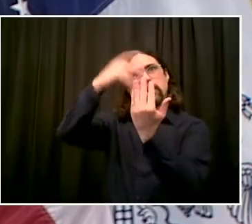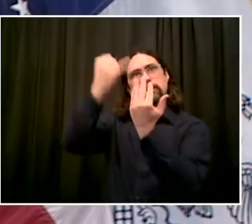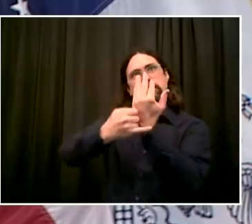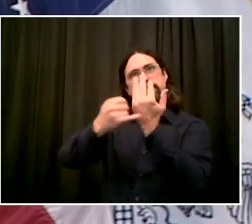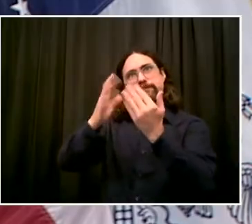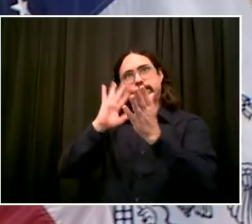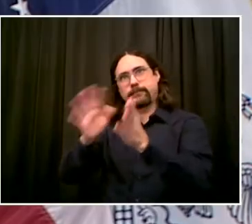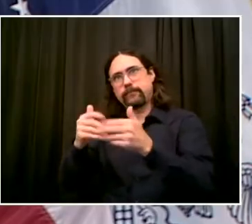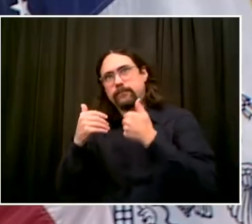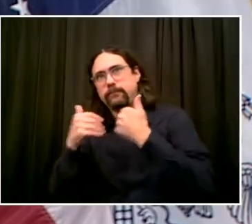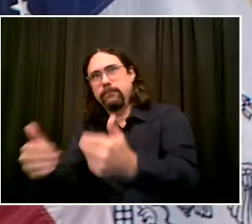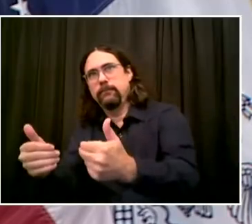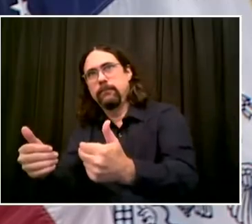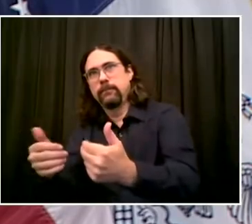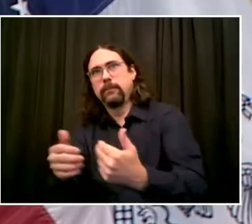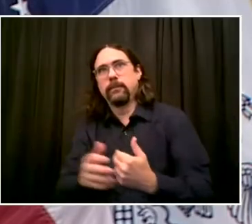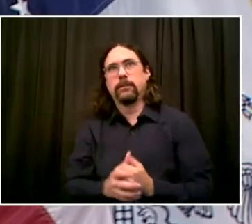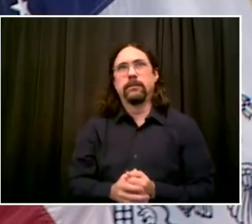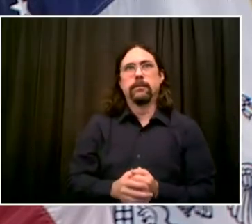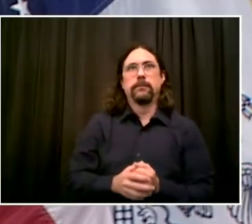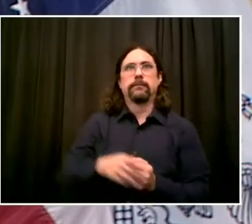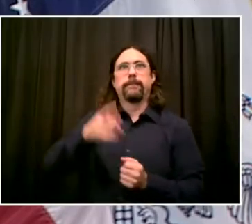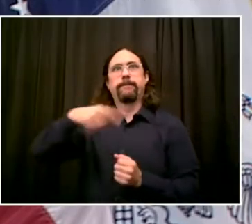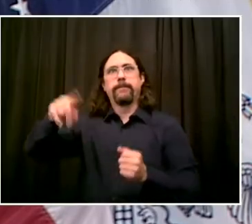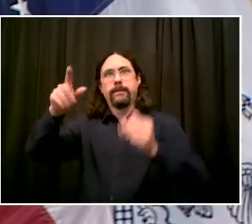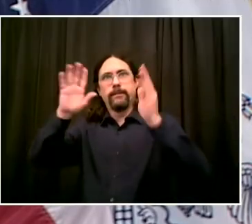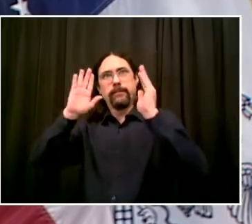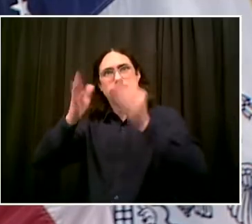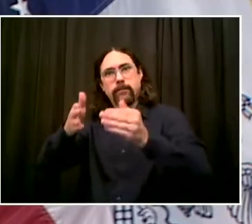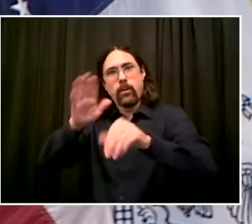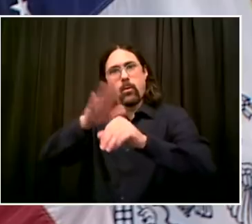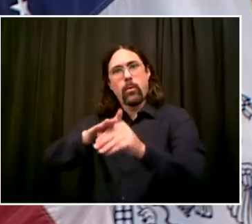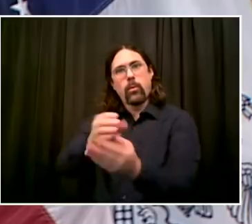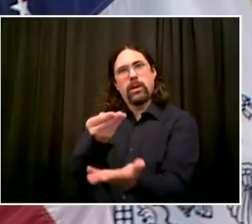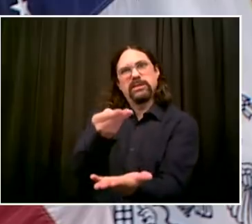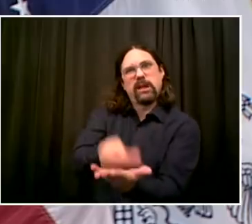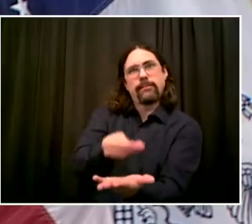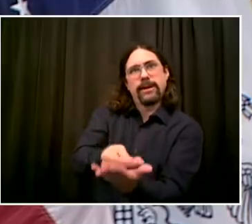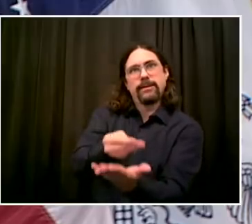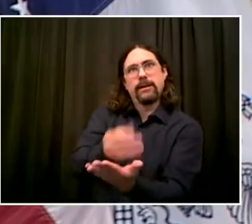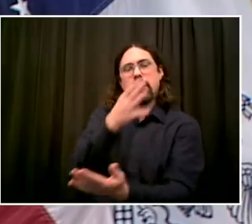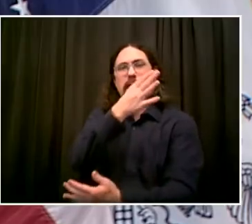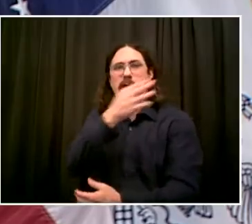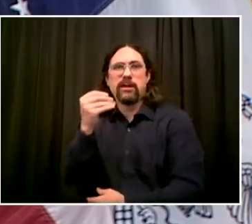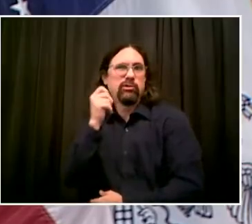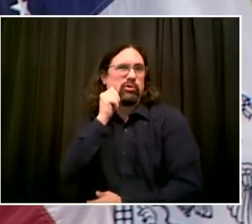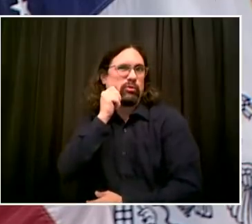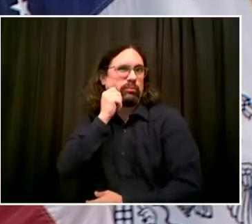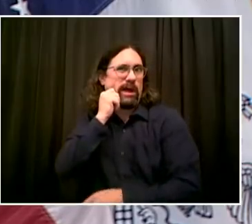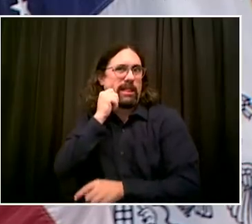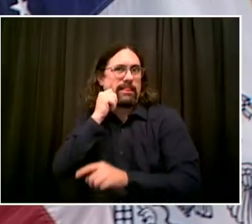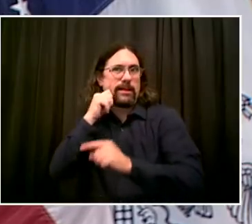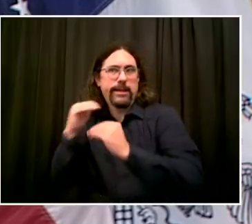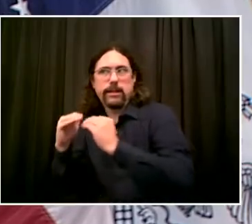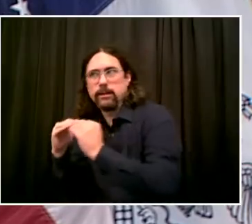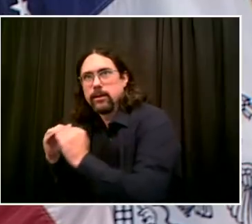EMPHASIS ON